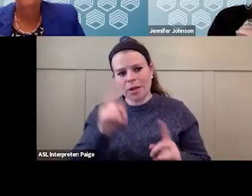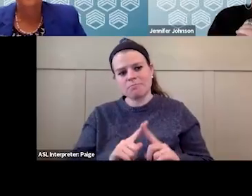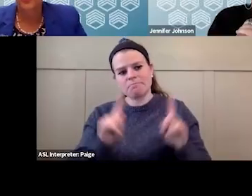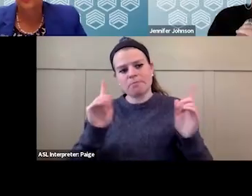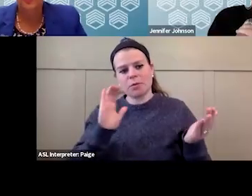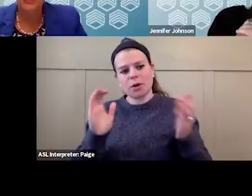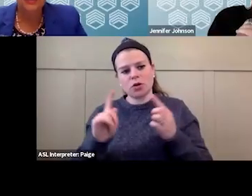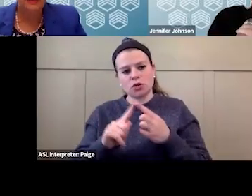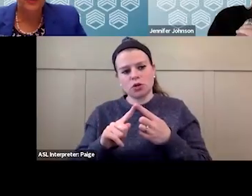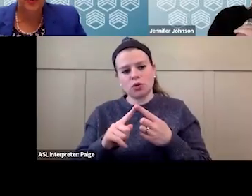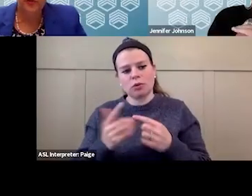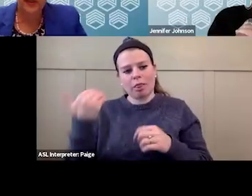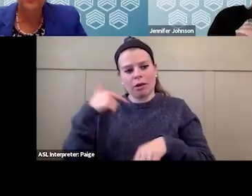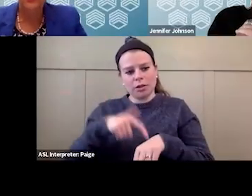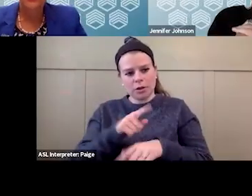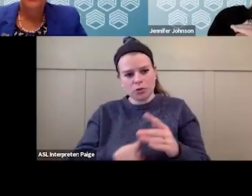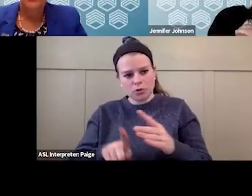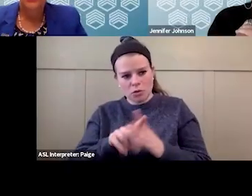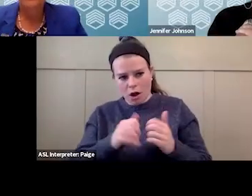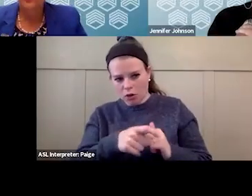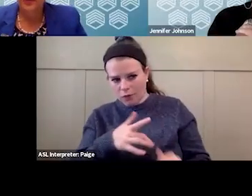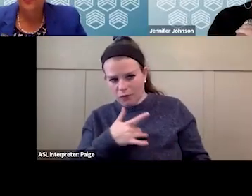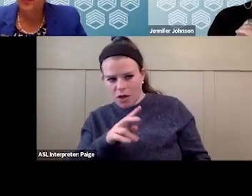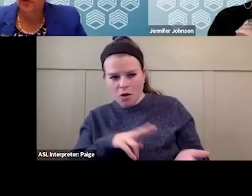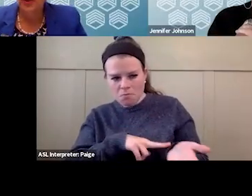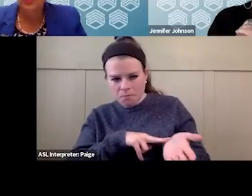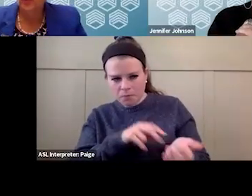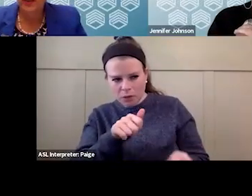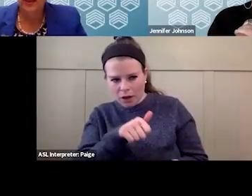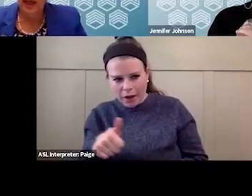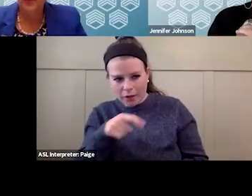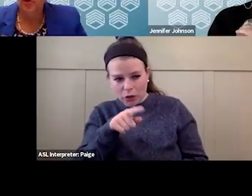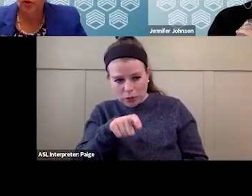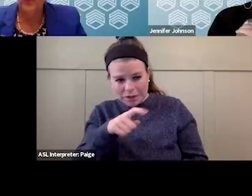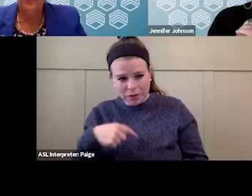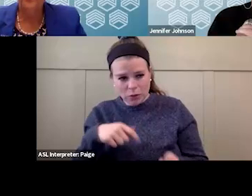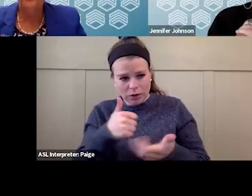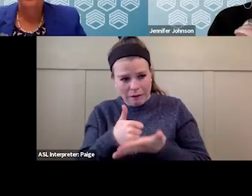were here, here the last time. How do you feel? Um, is there anything that you need that we can help you with?"